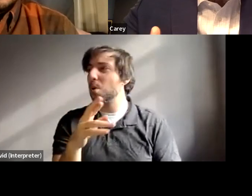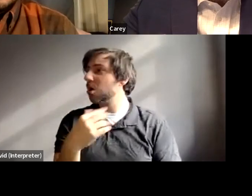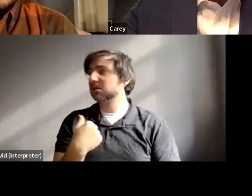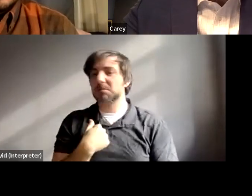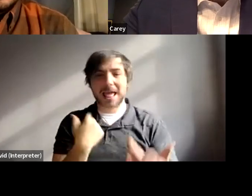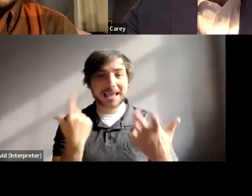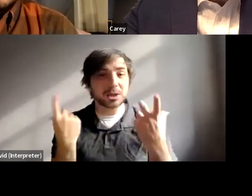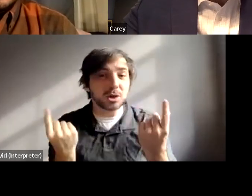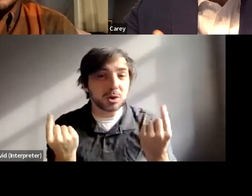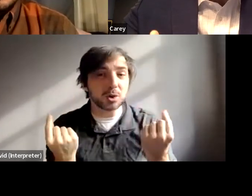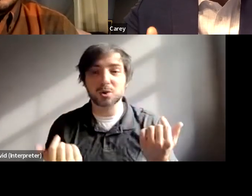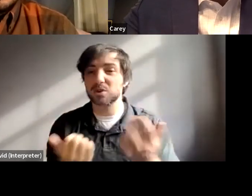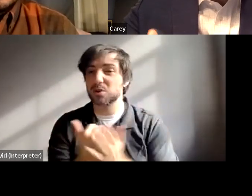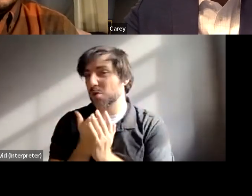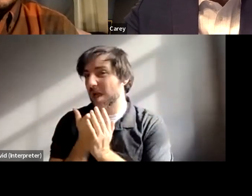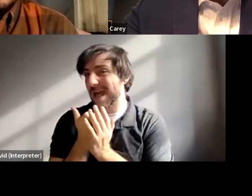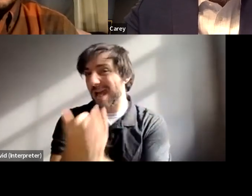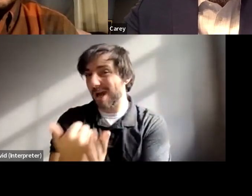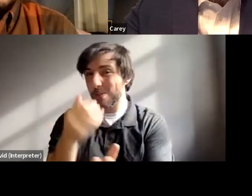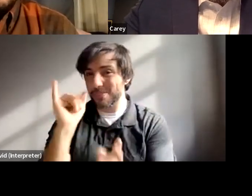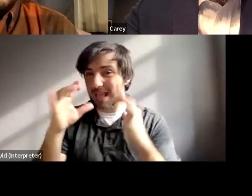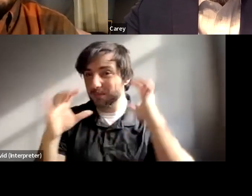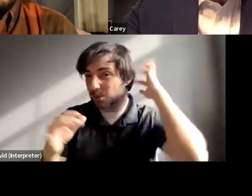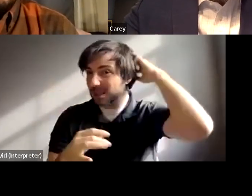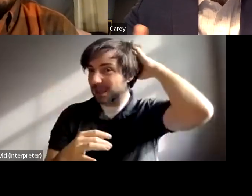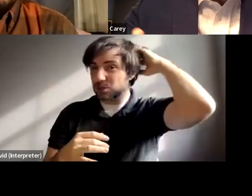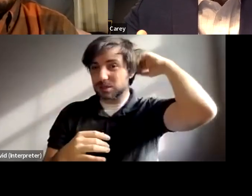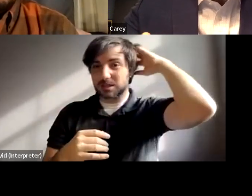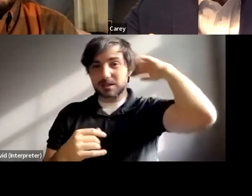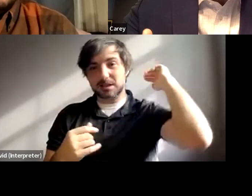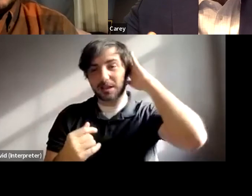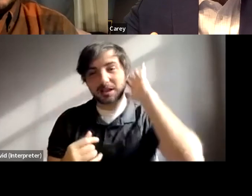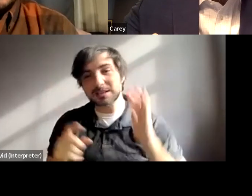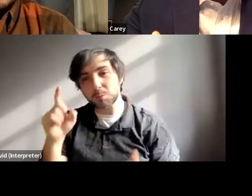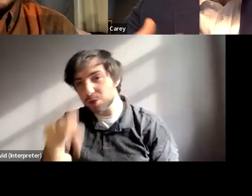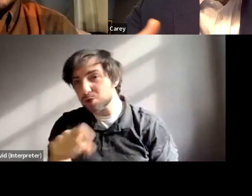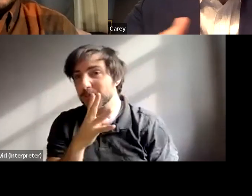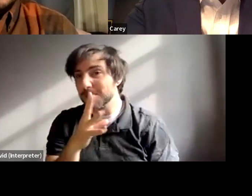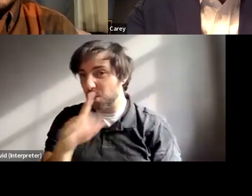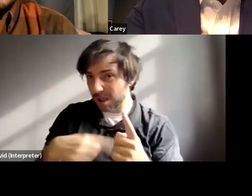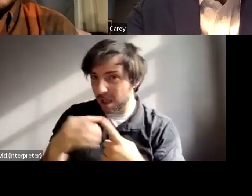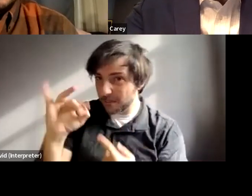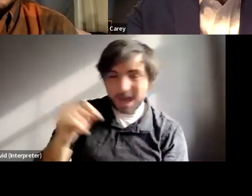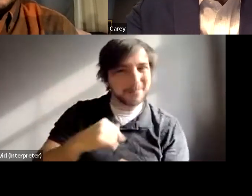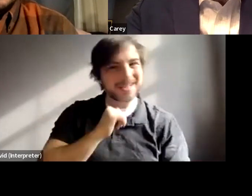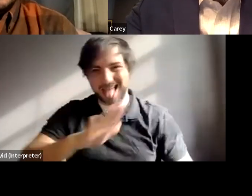to further the communication, things not being said that should be said, the ugly truth or things